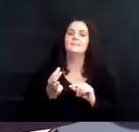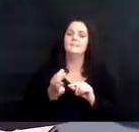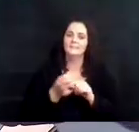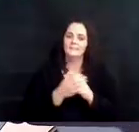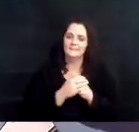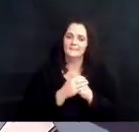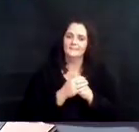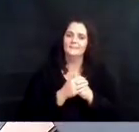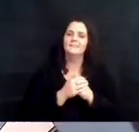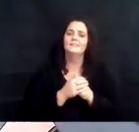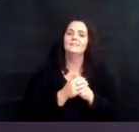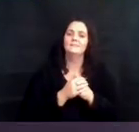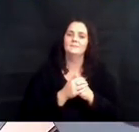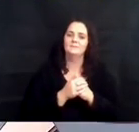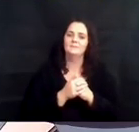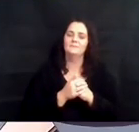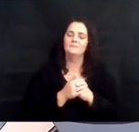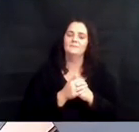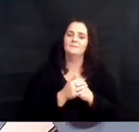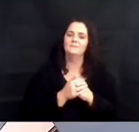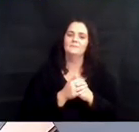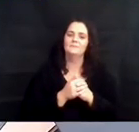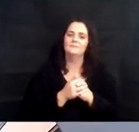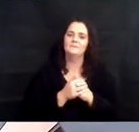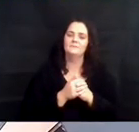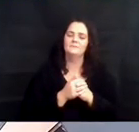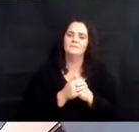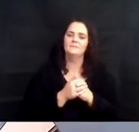There it is, so I've got my needle and thread and now what I'm going to do